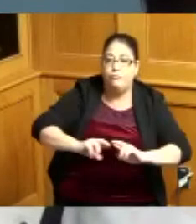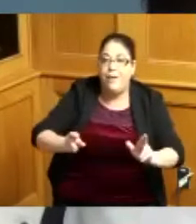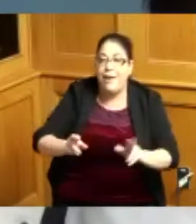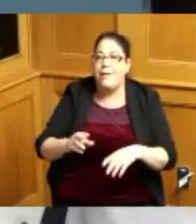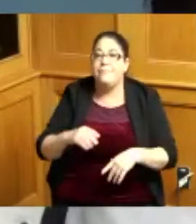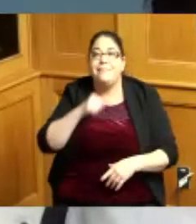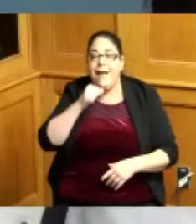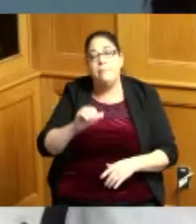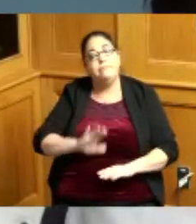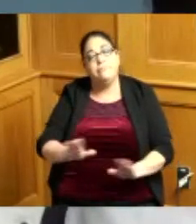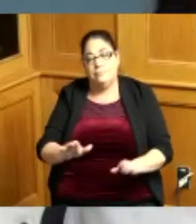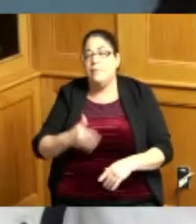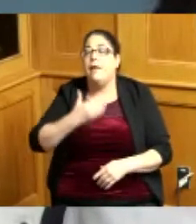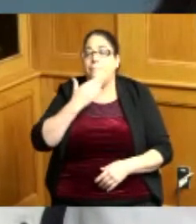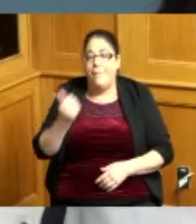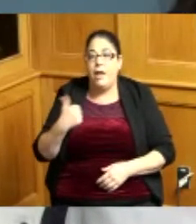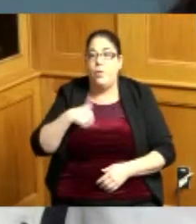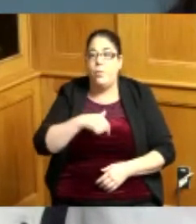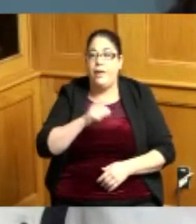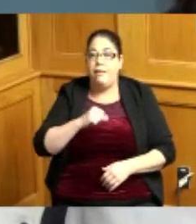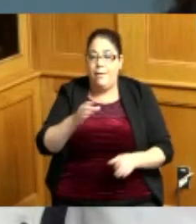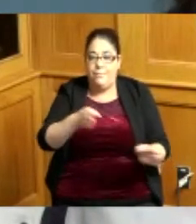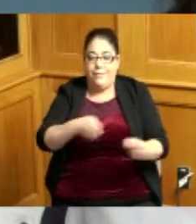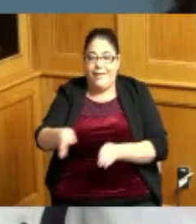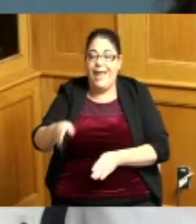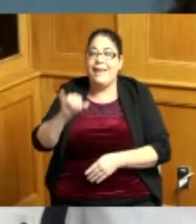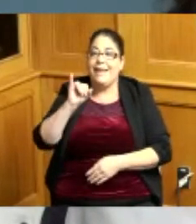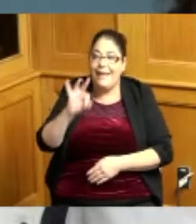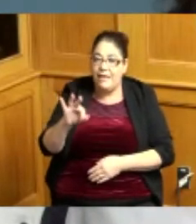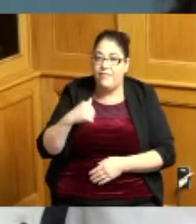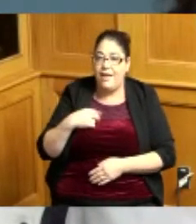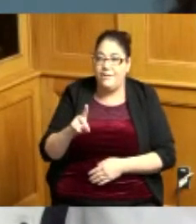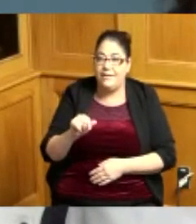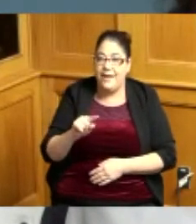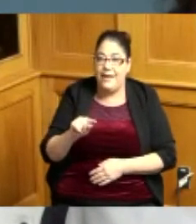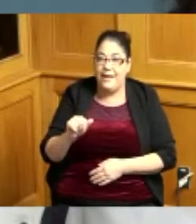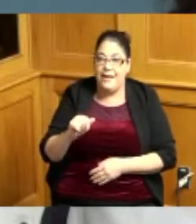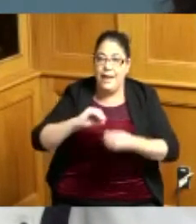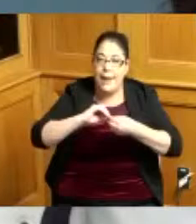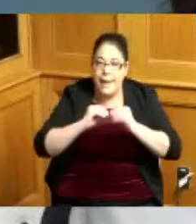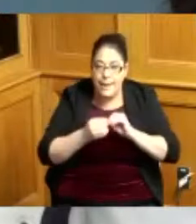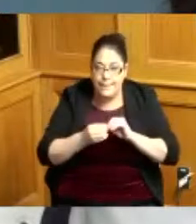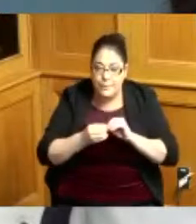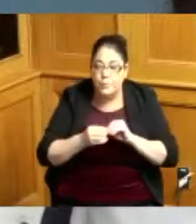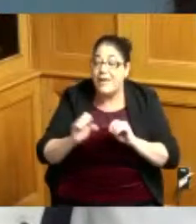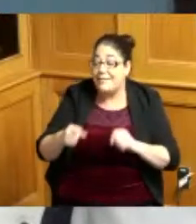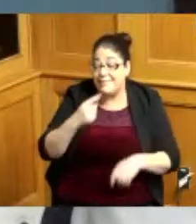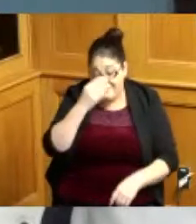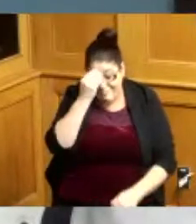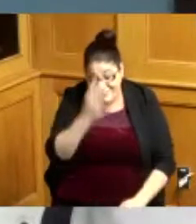better job of planning if we've got the data to say hey this week we have thousand people back log